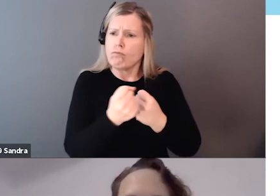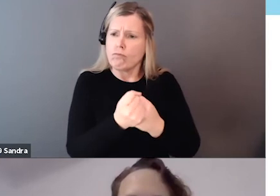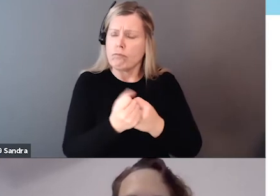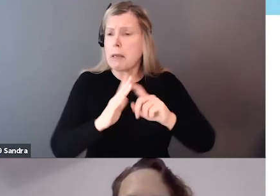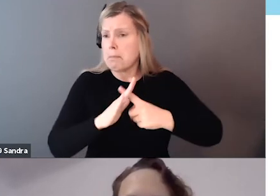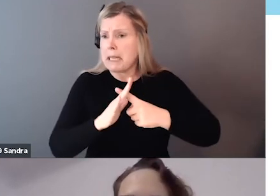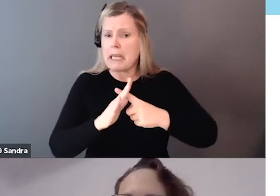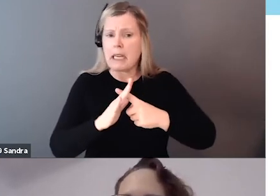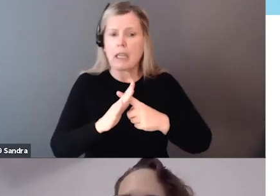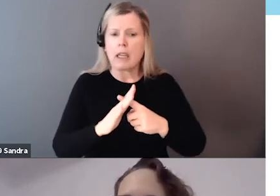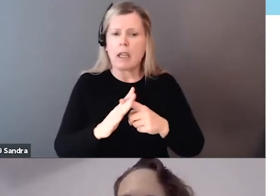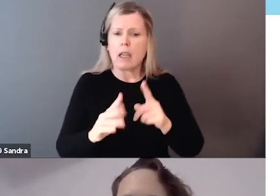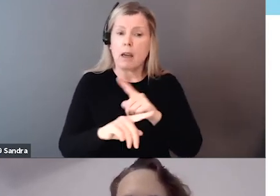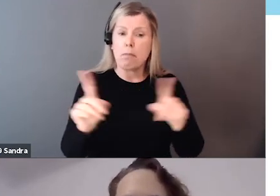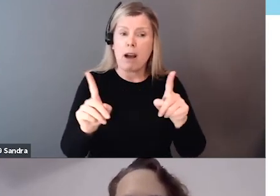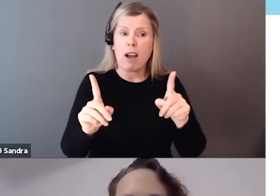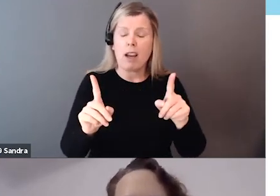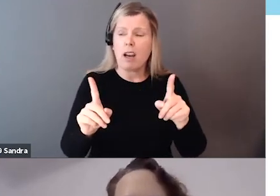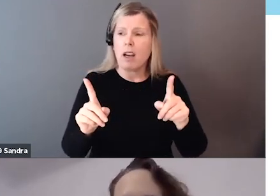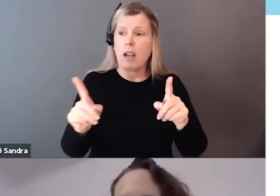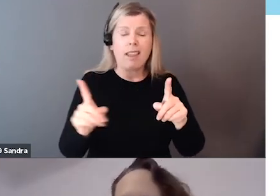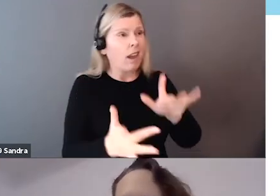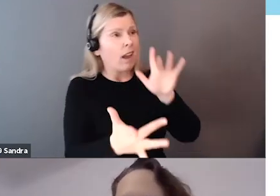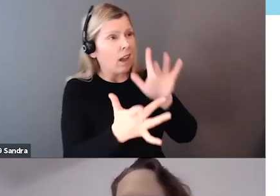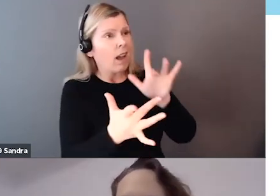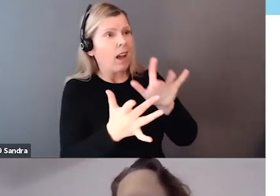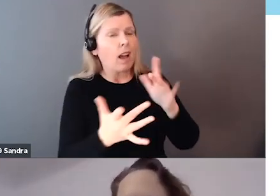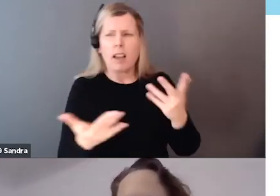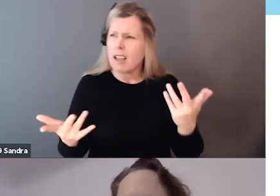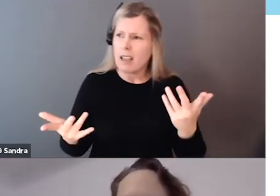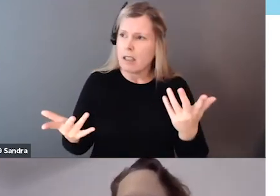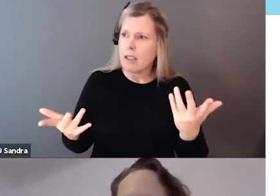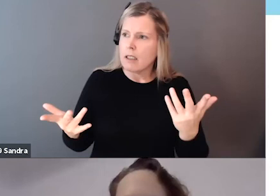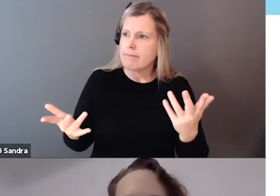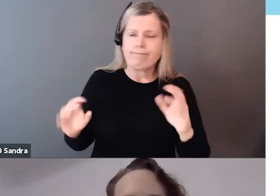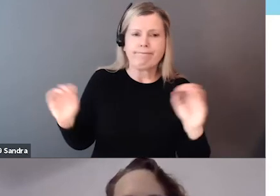she failed to return their calls of concern, they stopped trying to call altogether. During the four